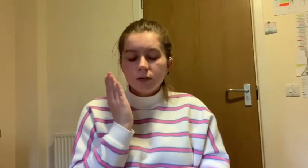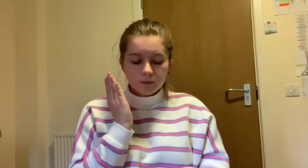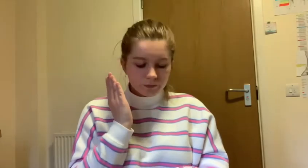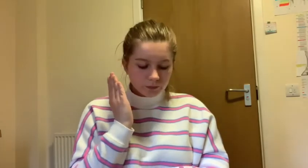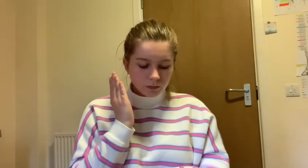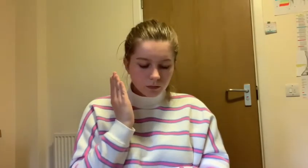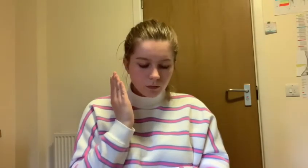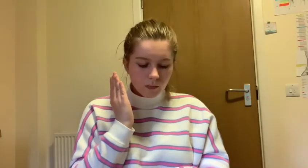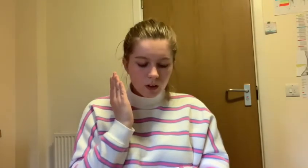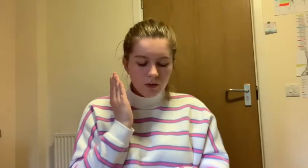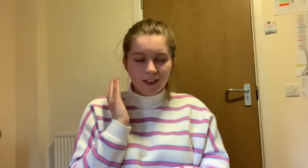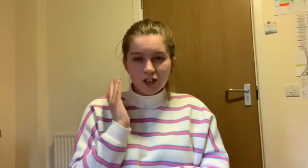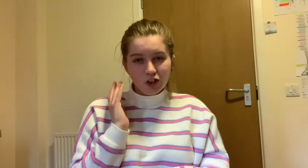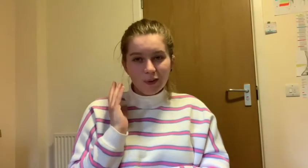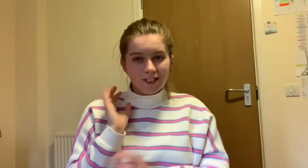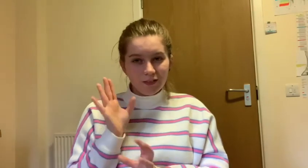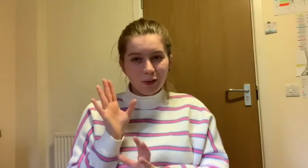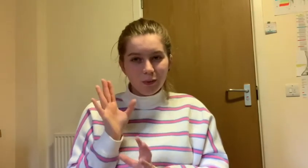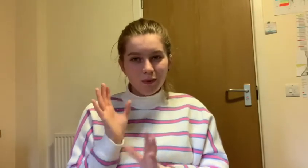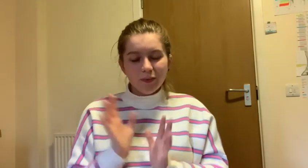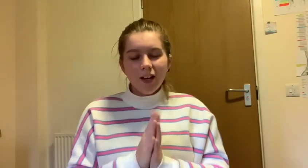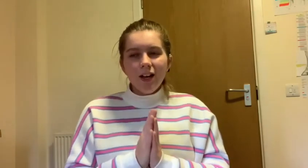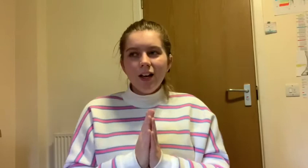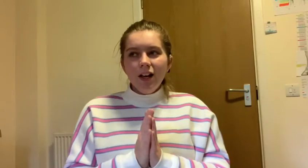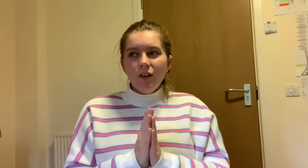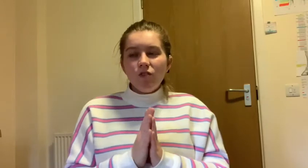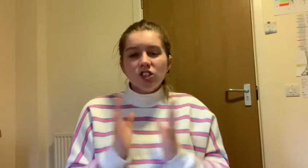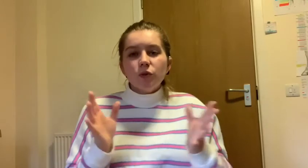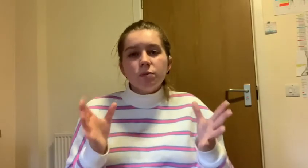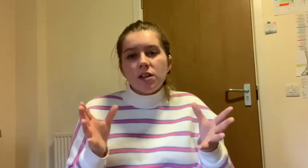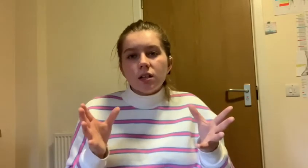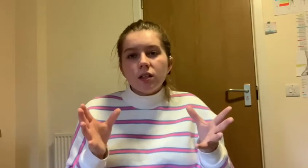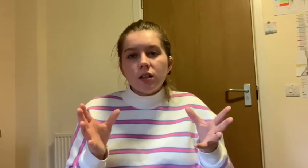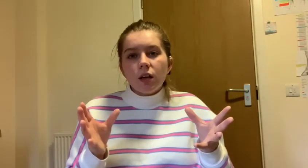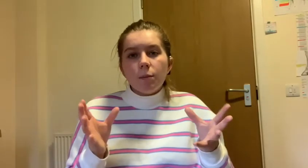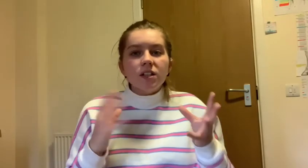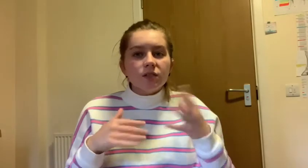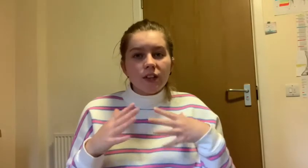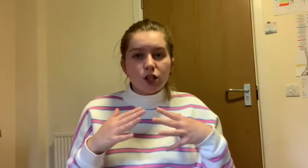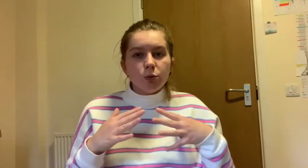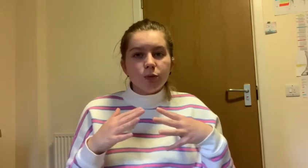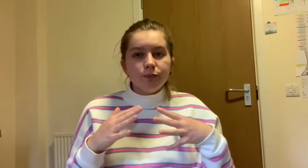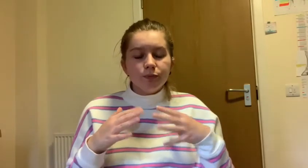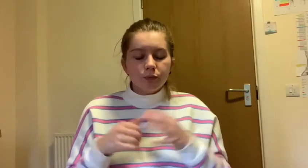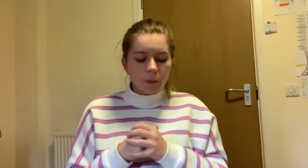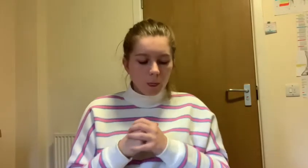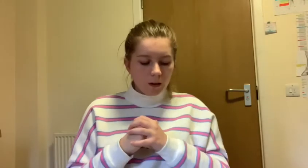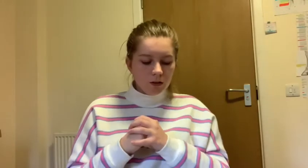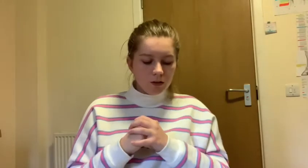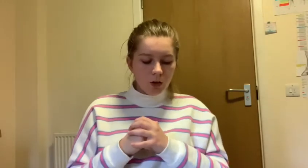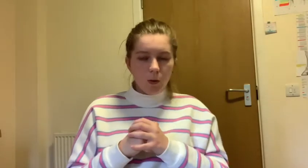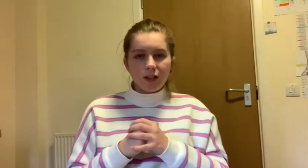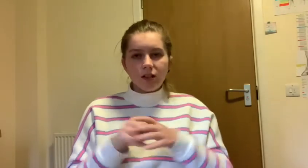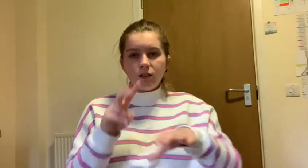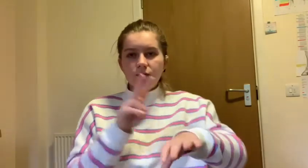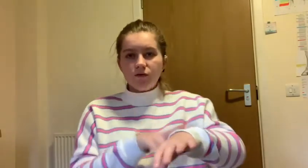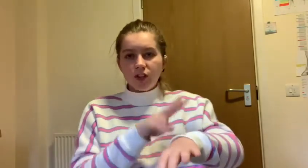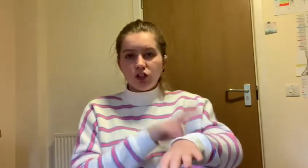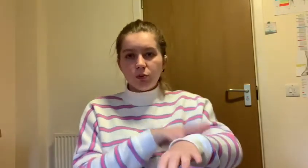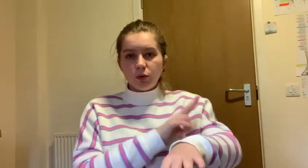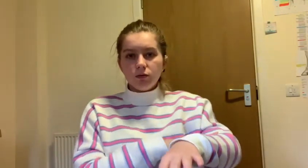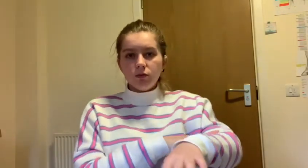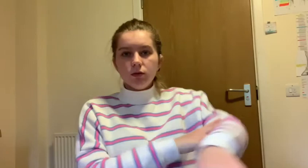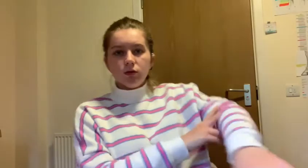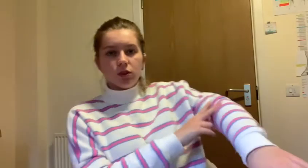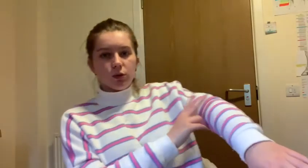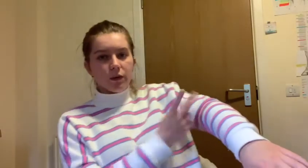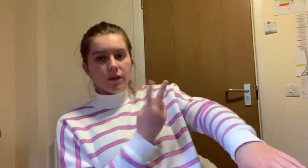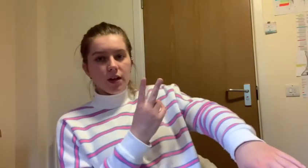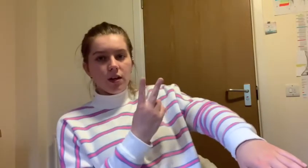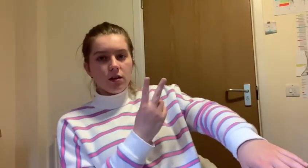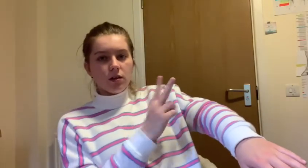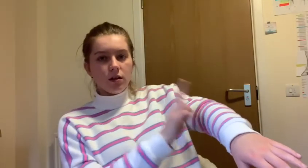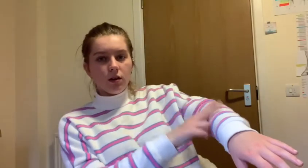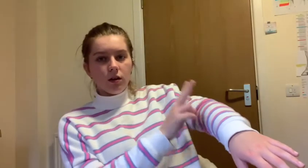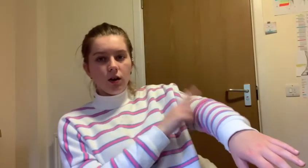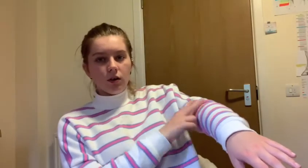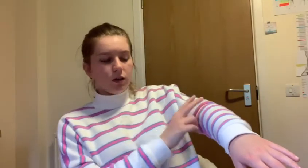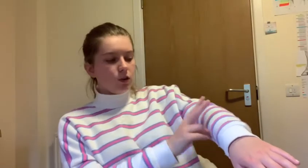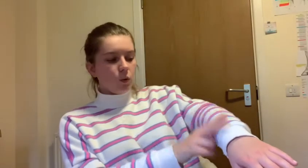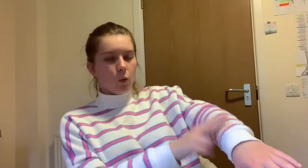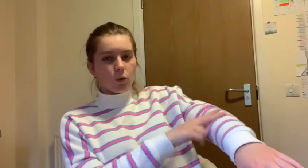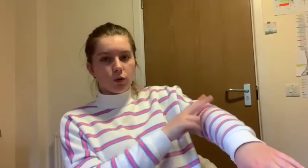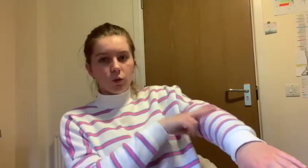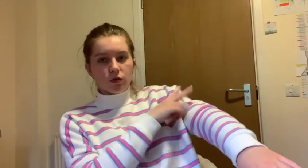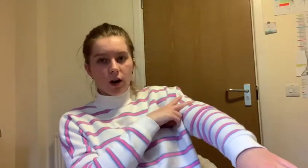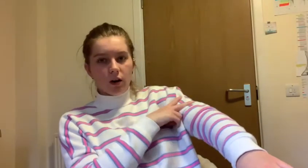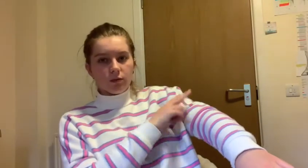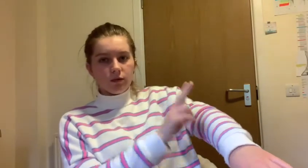Ratatouille is a difficult one, ratatouille is basically a mixture of vegetable, so I did "vegetable", so you do a "V" and you go up towards your arm.